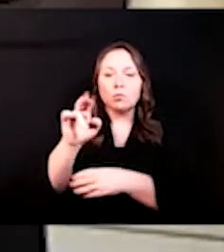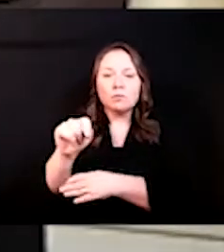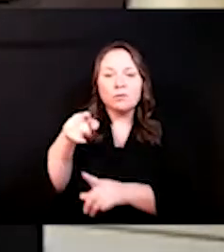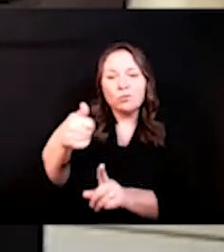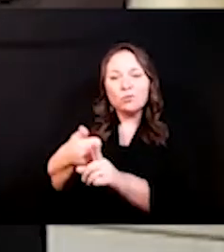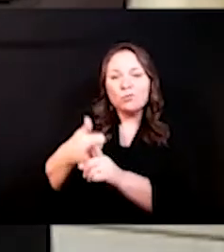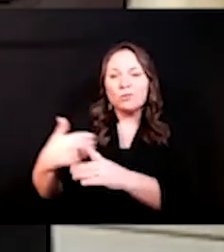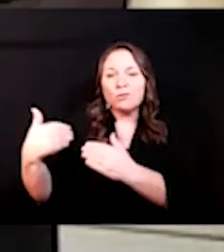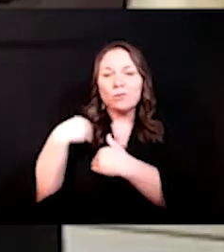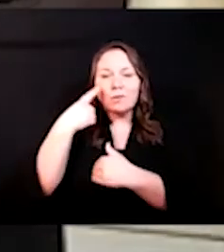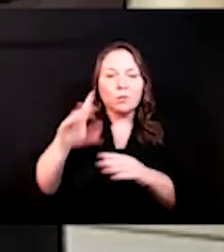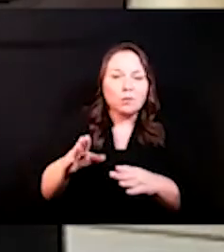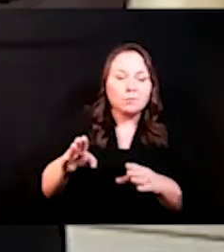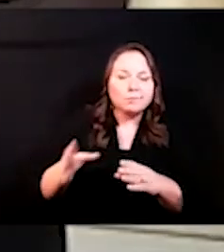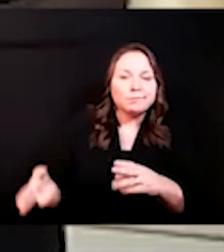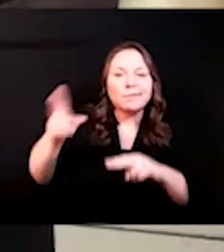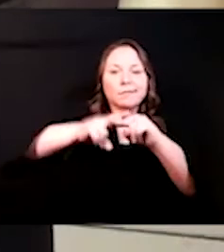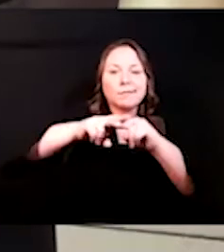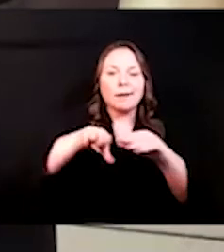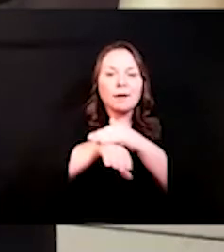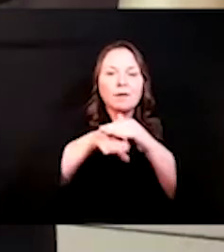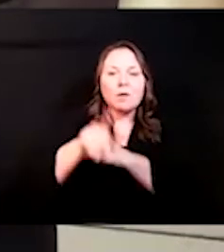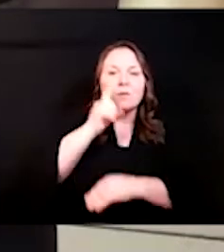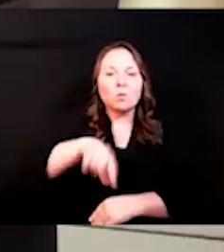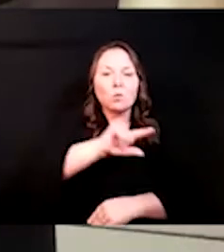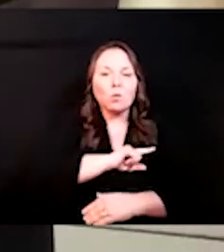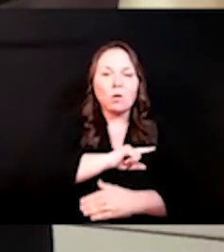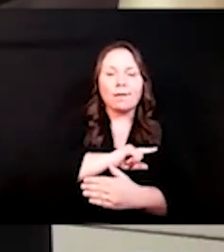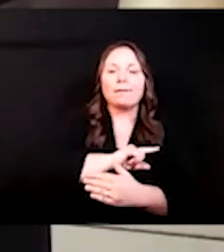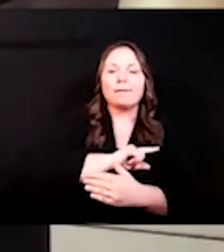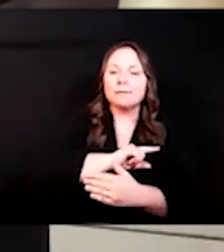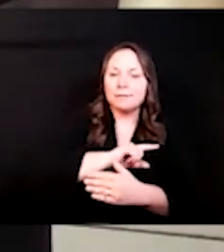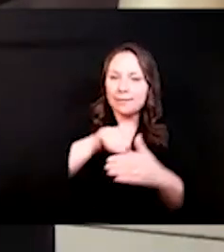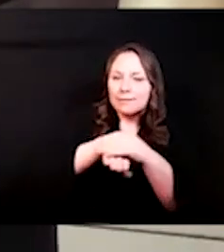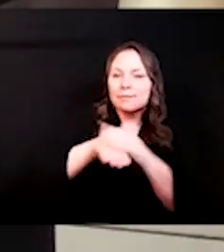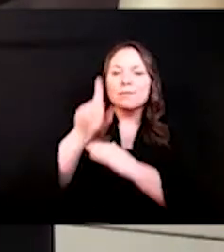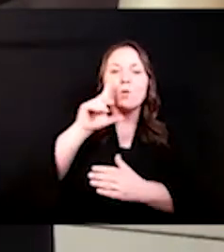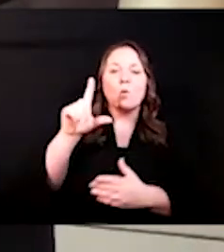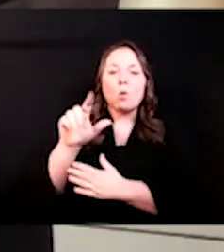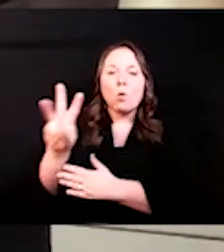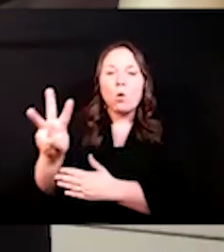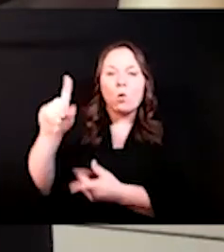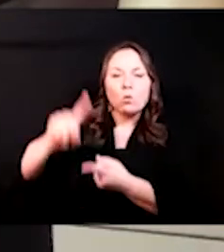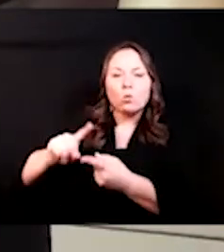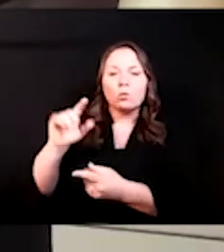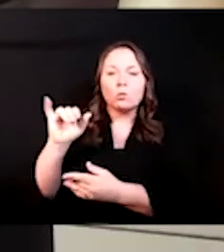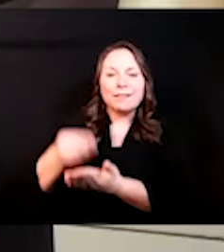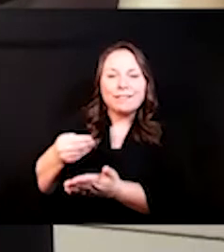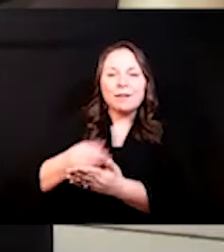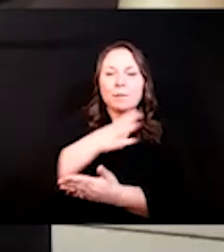OFFICER AND VICE PRESIDENT OF THE TECH UNIT. AS CHIEF MEDICAL OFFICER, THE DOCTOR IS RESPONSIBLE FOR INCREASING